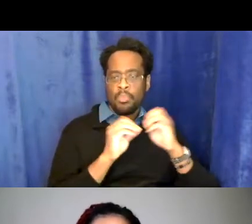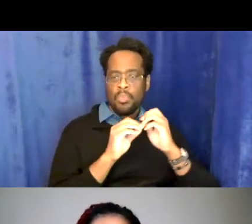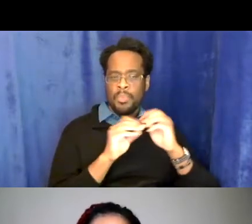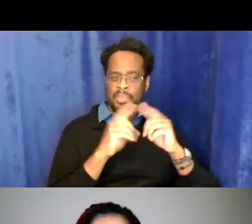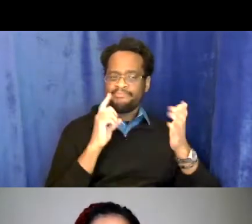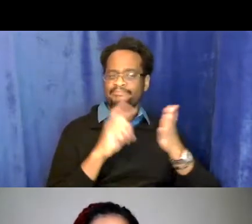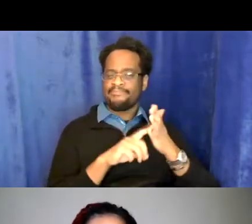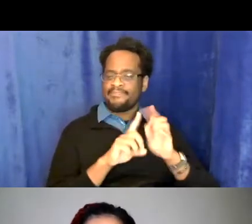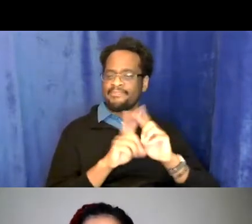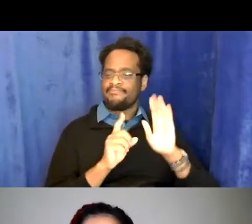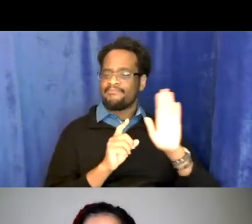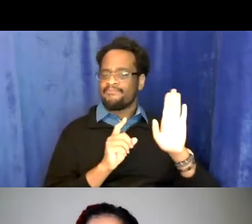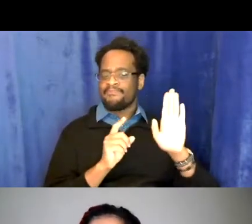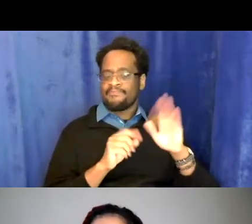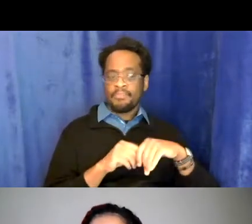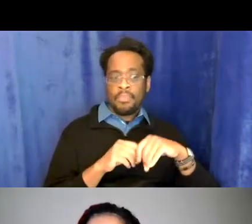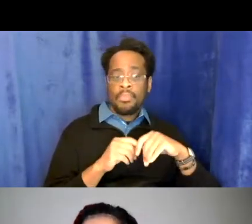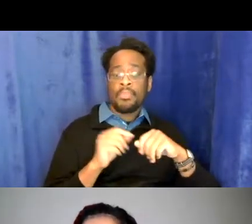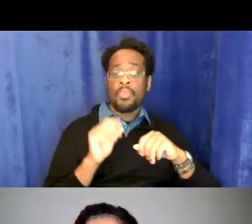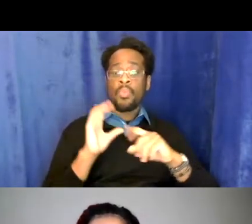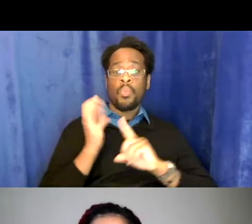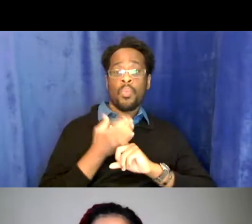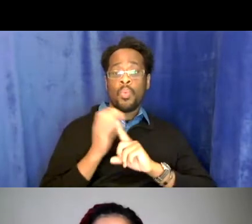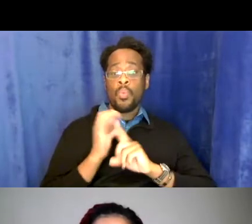the reason behind the use of repetition we need to dig into it just a bit more